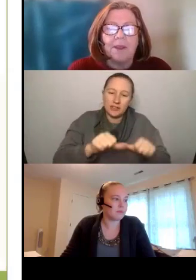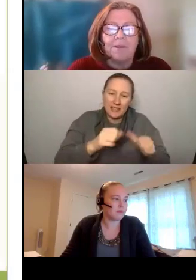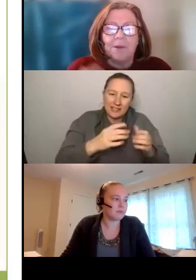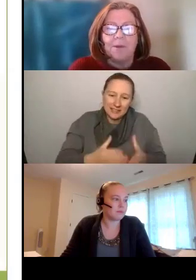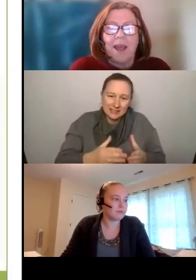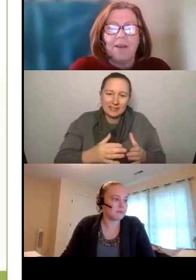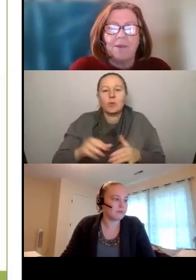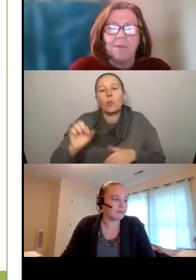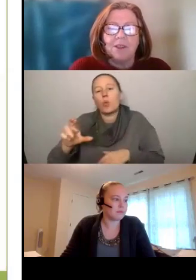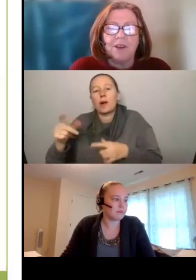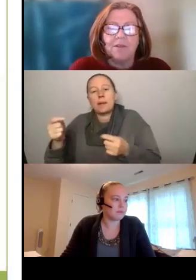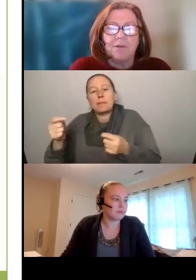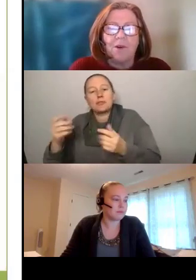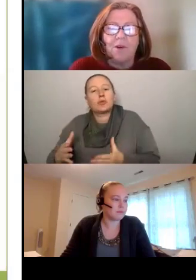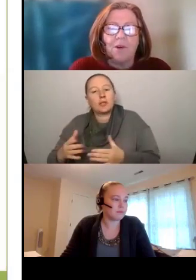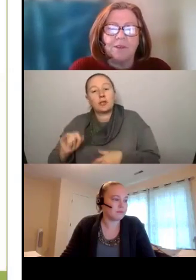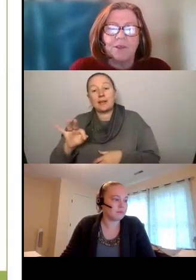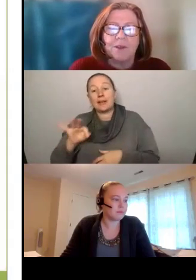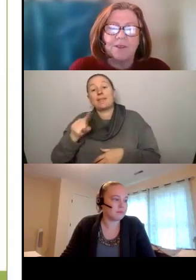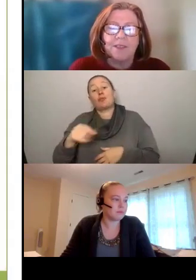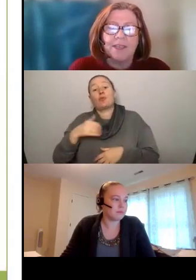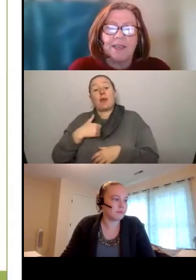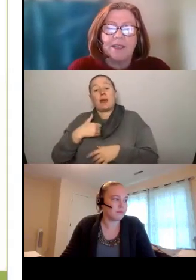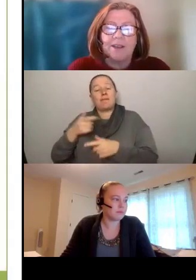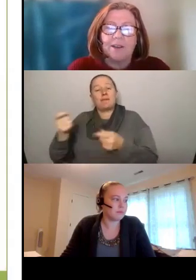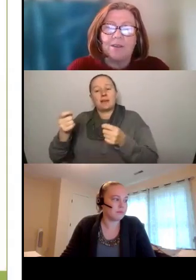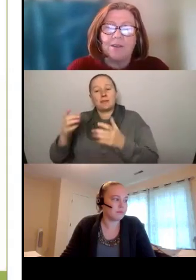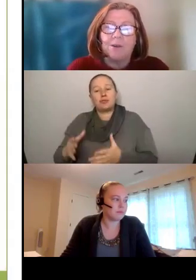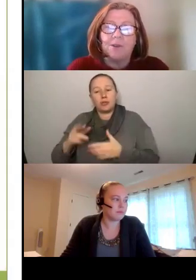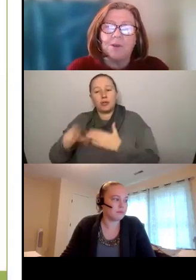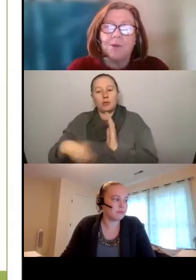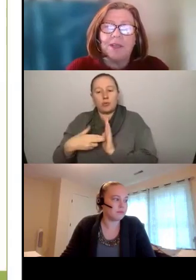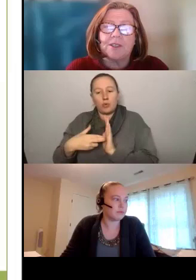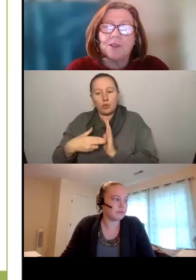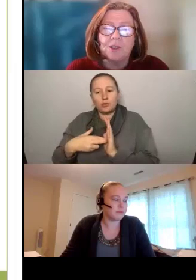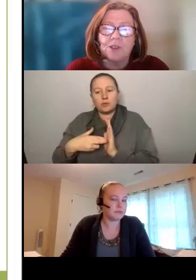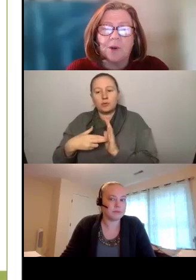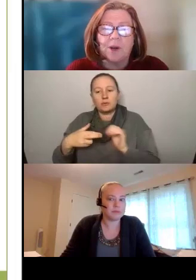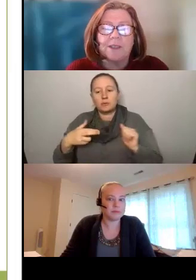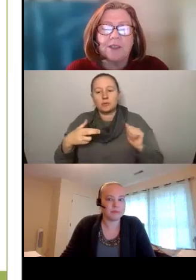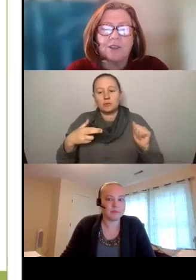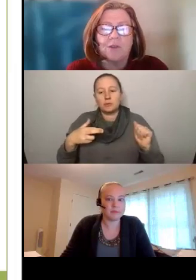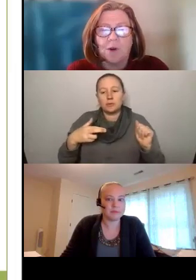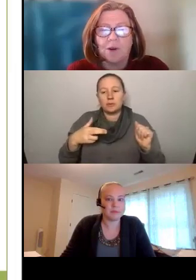If you have administrative roles, you can see, you can do institution organizational work,